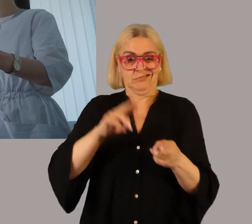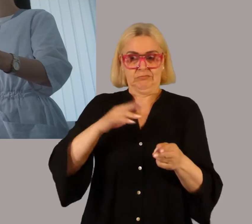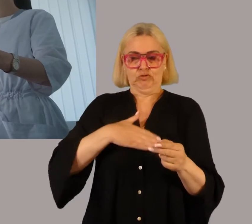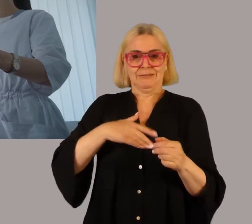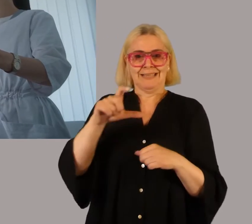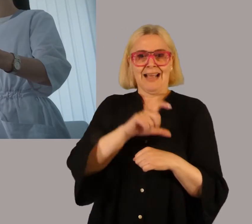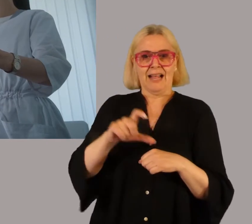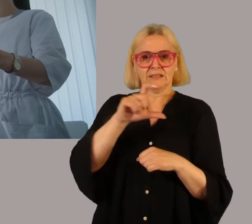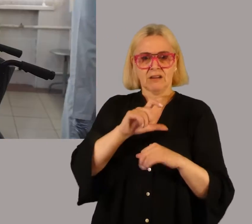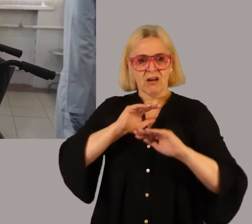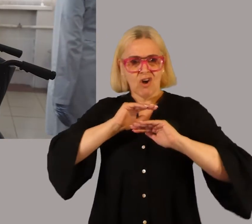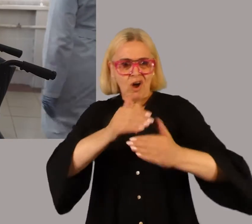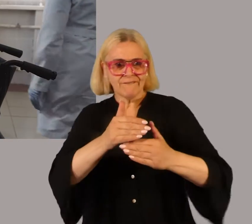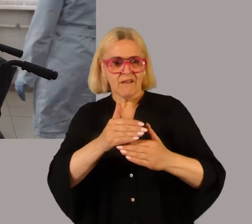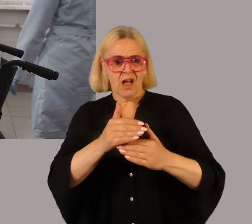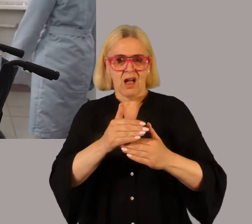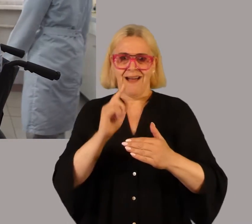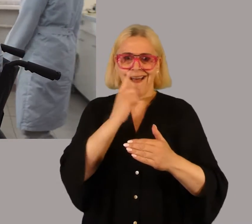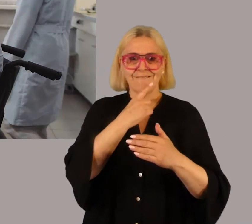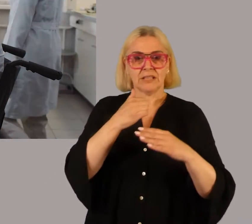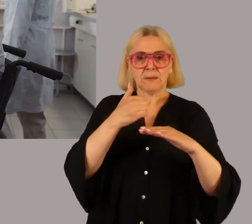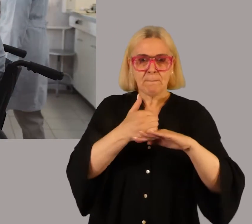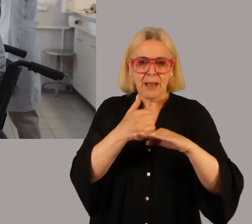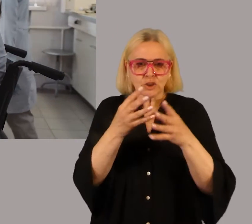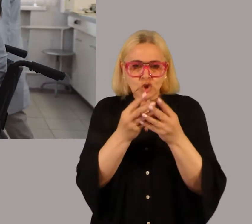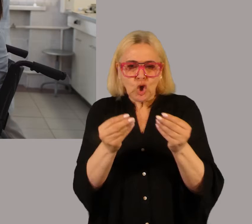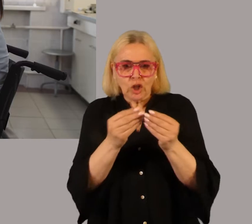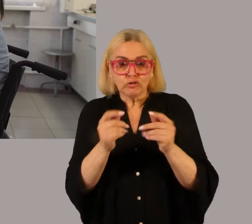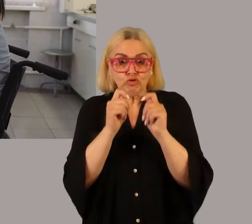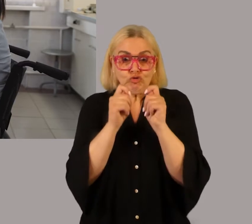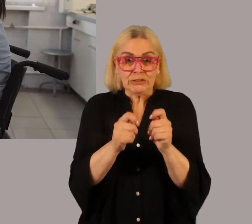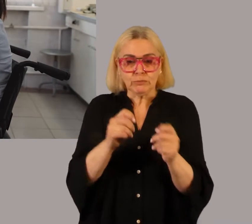and offering them evidence-based solutions and interventions to reduce